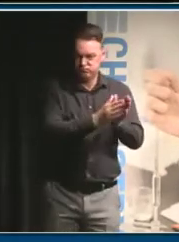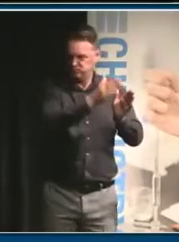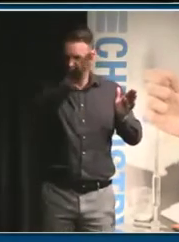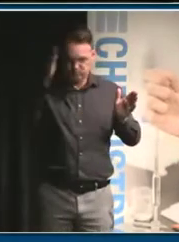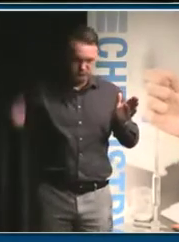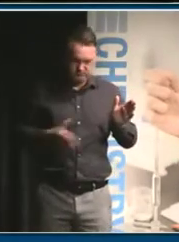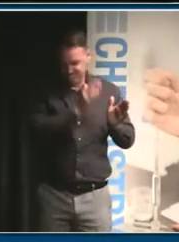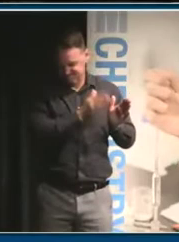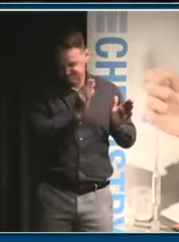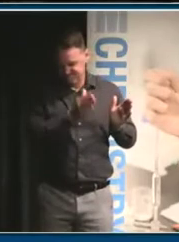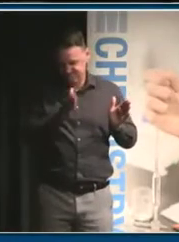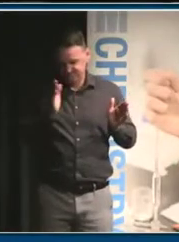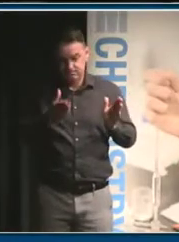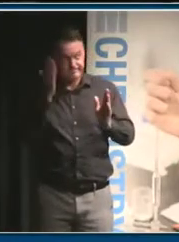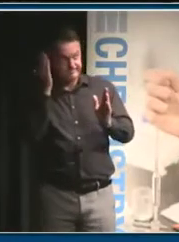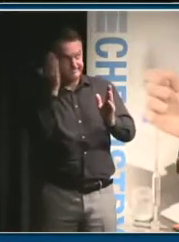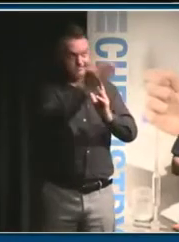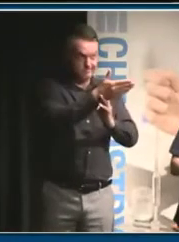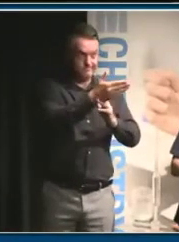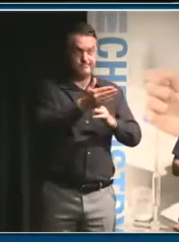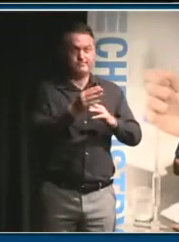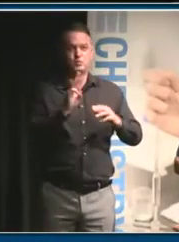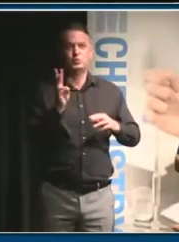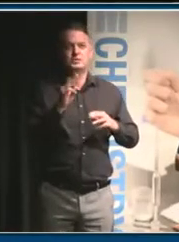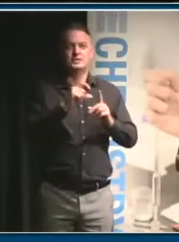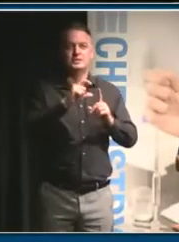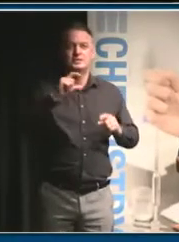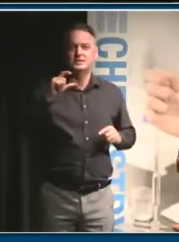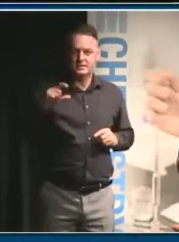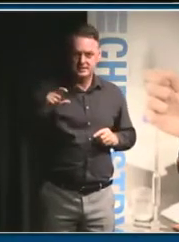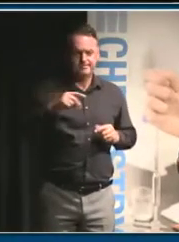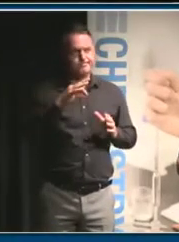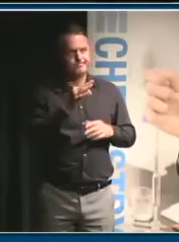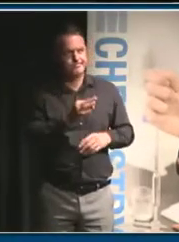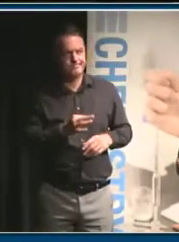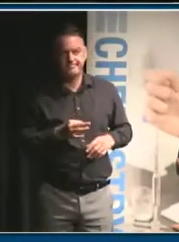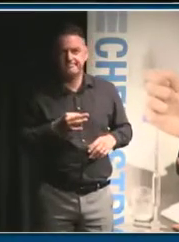put and we mailed to Washington DC and we waited, and we waited, and we waited. And ultimately the